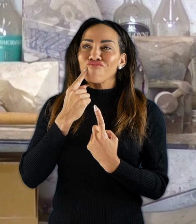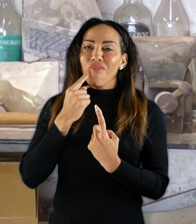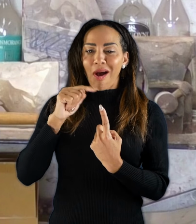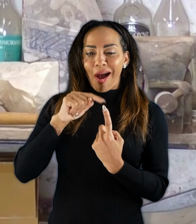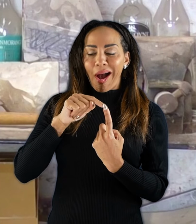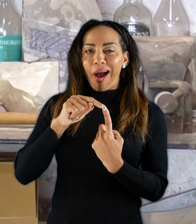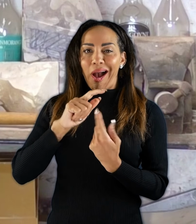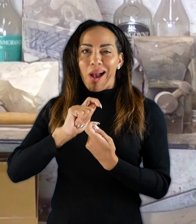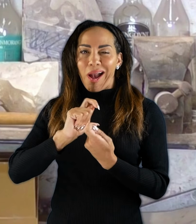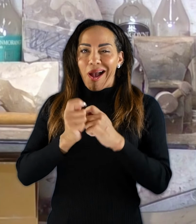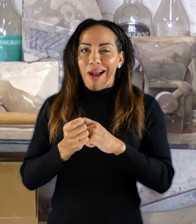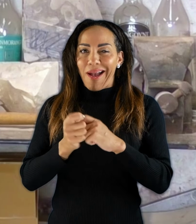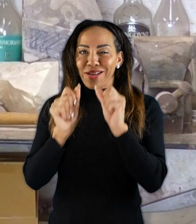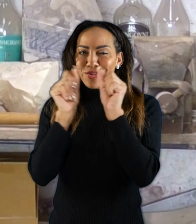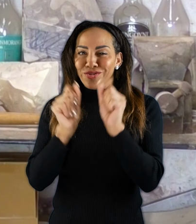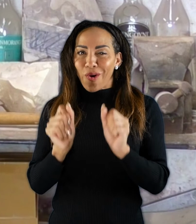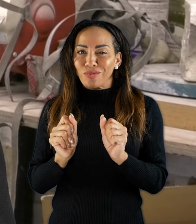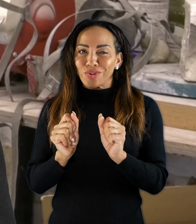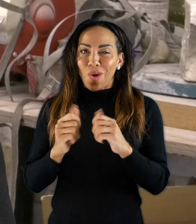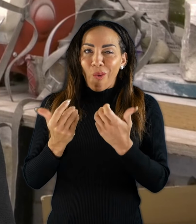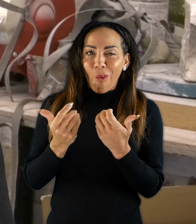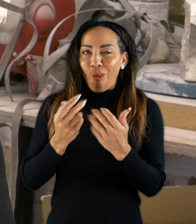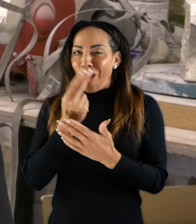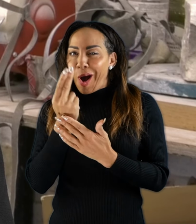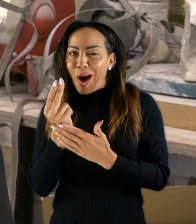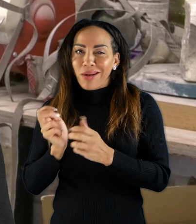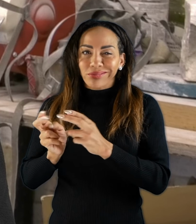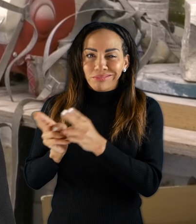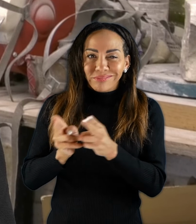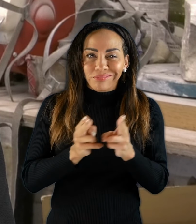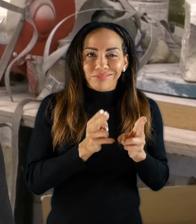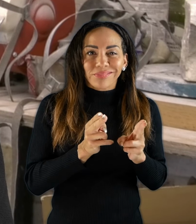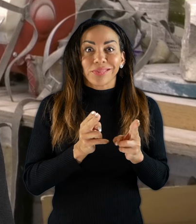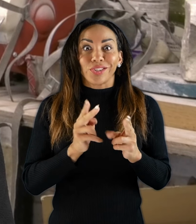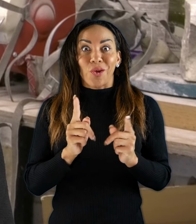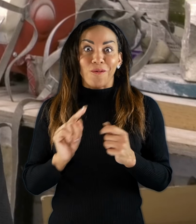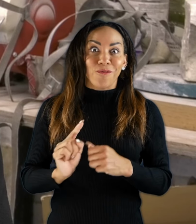into sculpture of some sort or another. So all my work starts as idea.